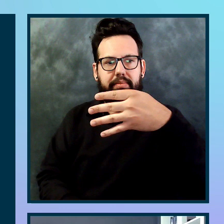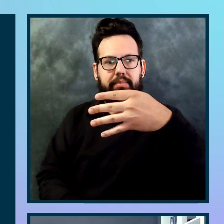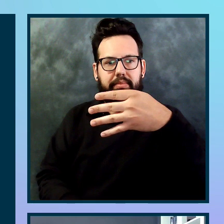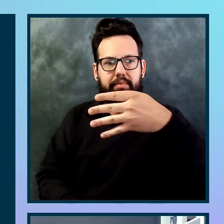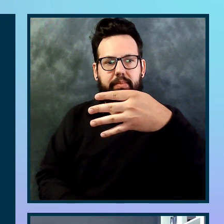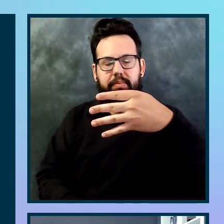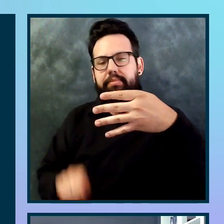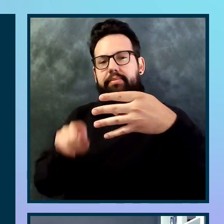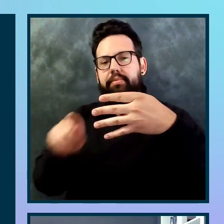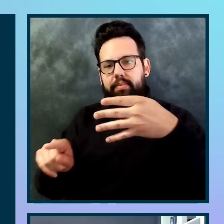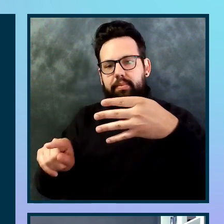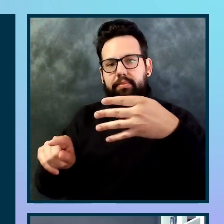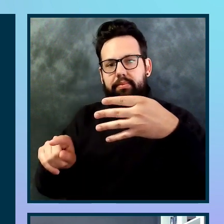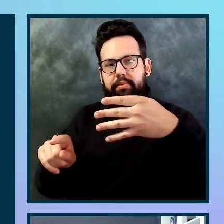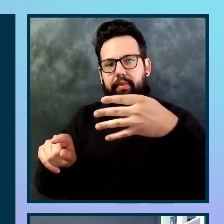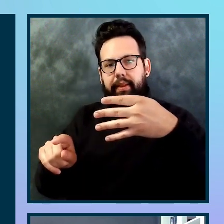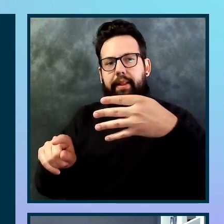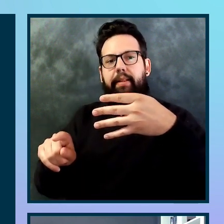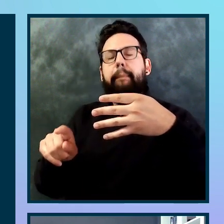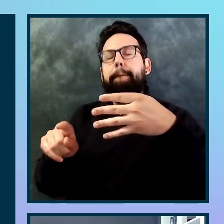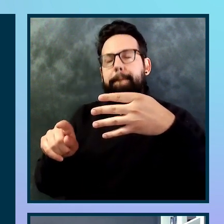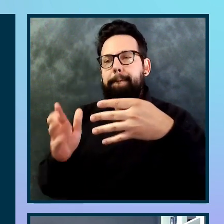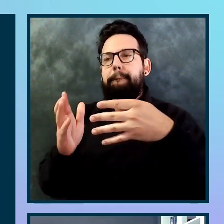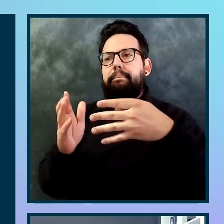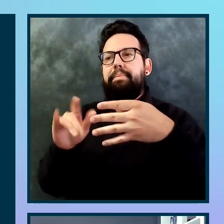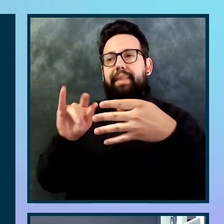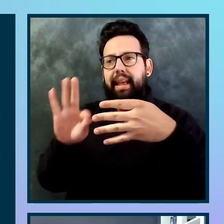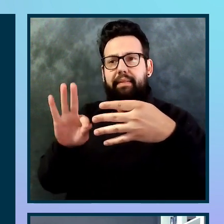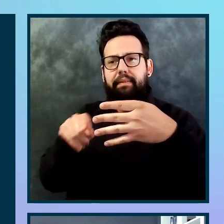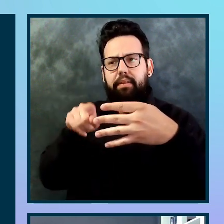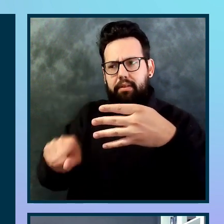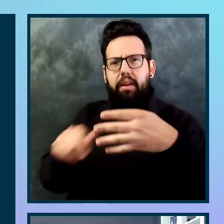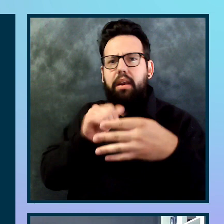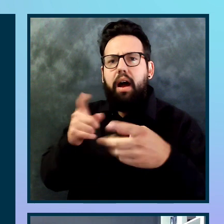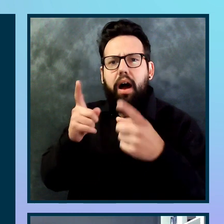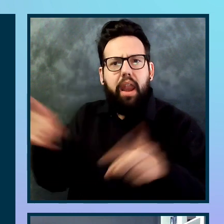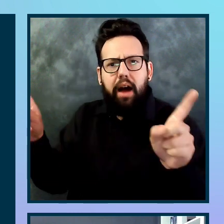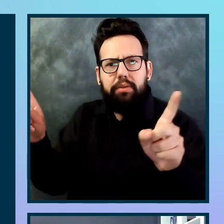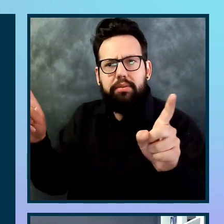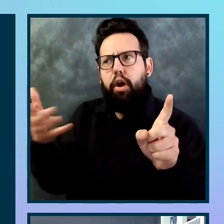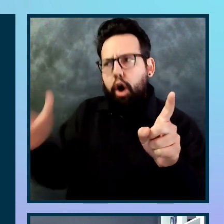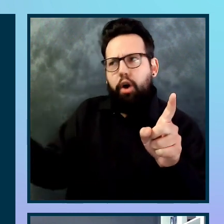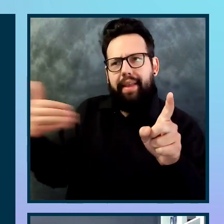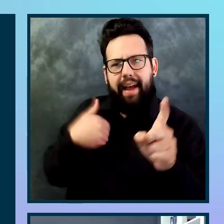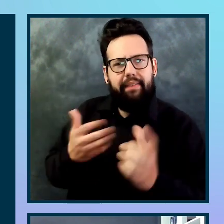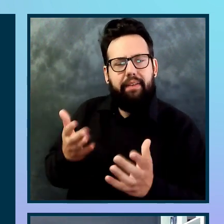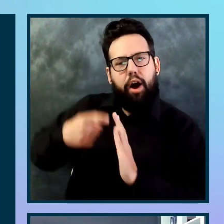and I have given you five options, they won't know. So they will keep typing. And they don't know that there is an auto suggestion there.